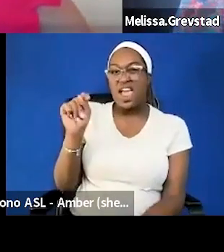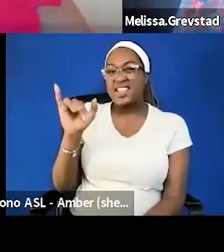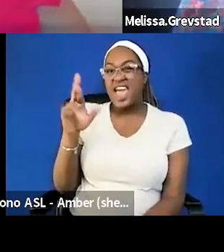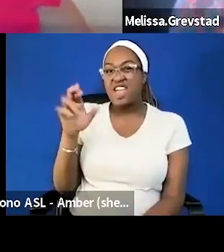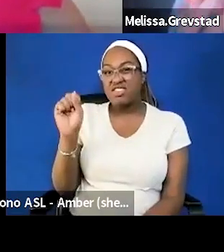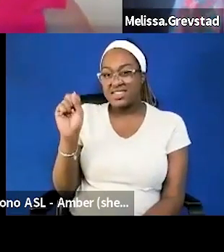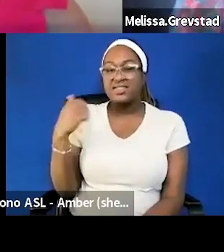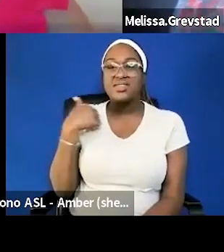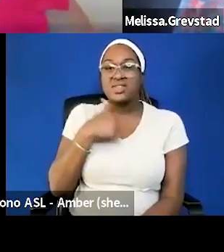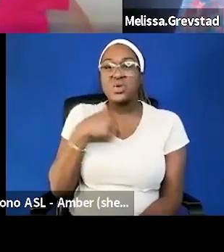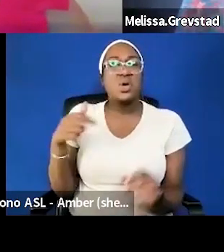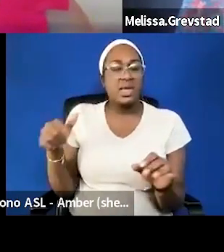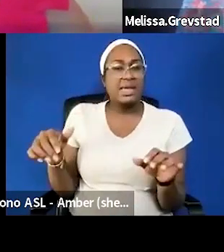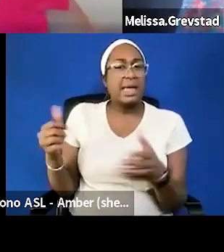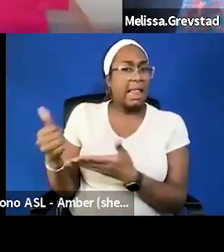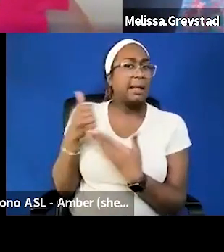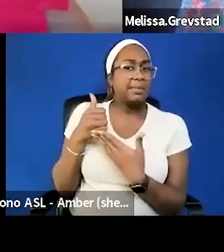kind of take one of these pioneering first steps.